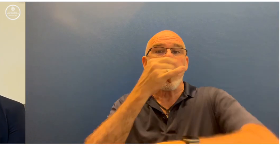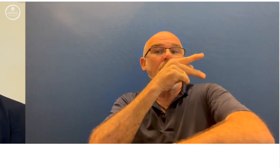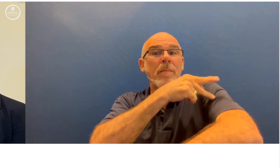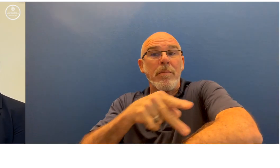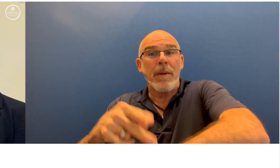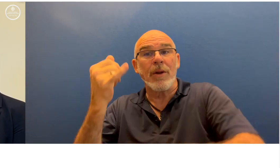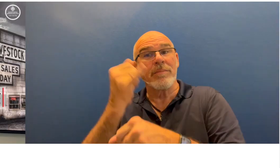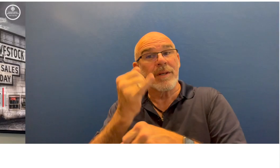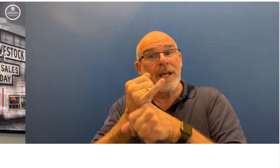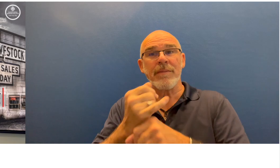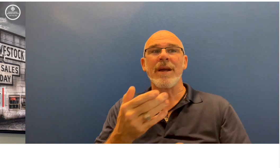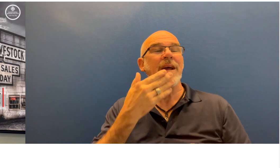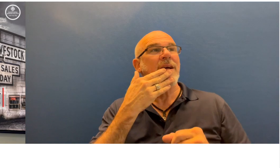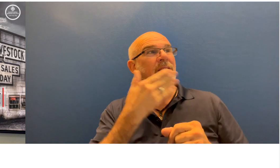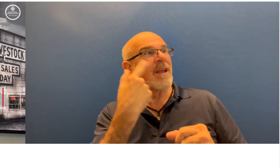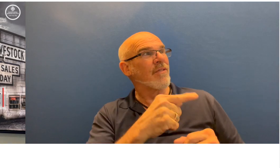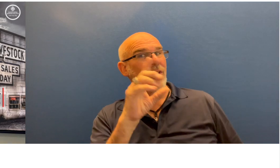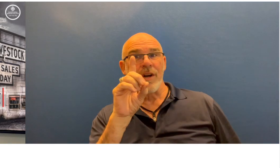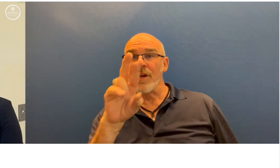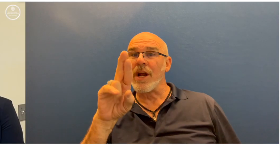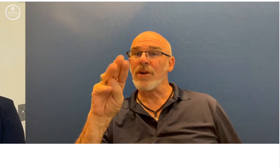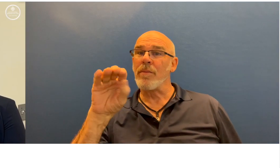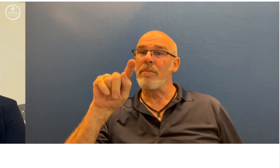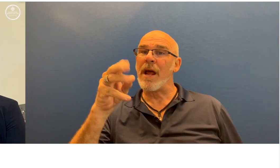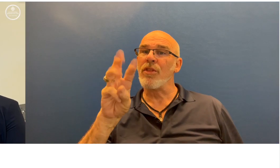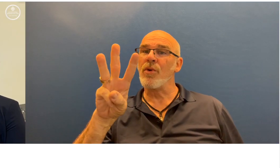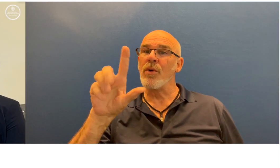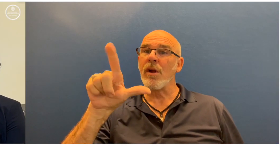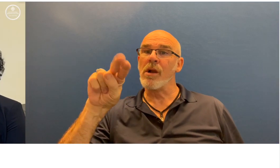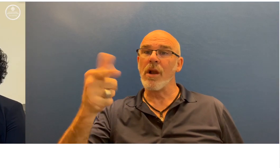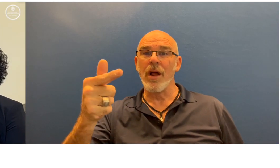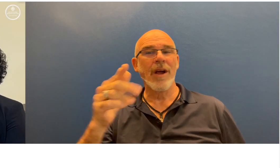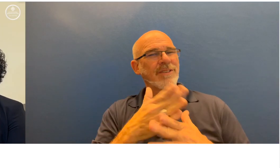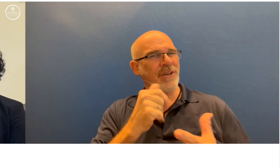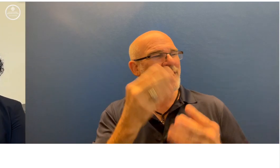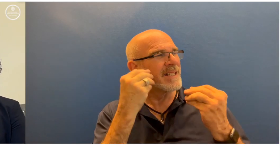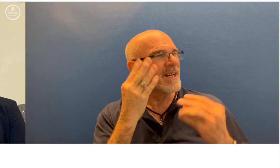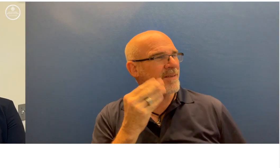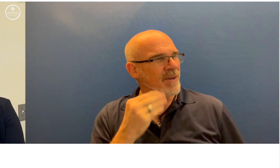I'm so grateful to my colega here, Dr. Matthew Long for sharing his experience and his wisdom.